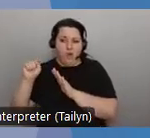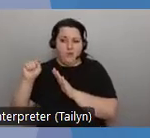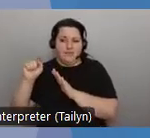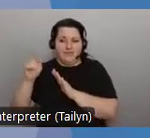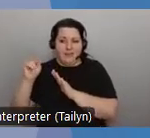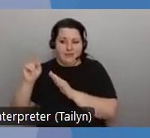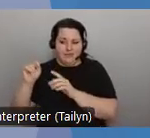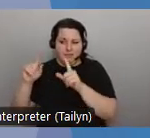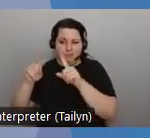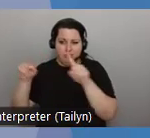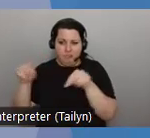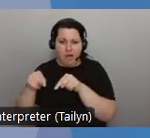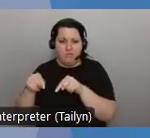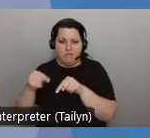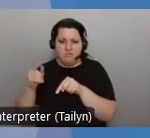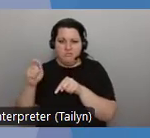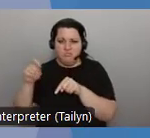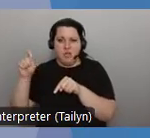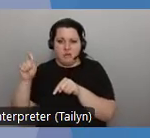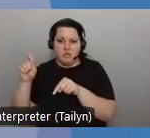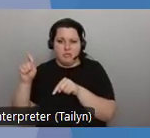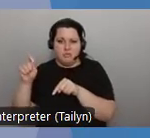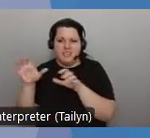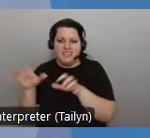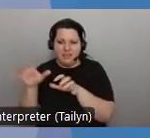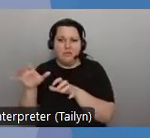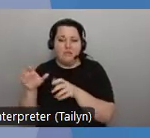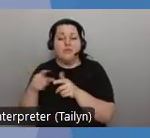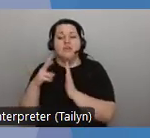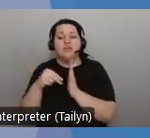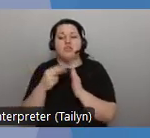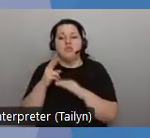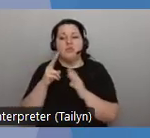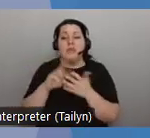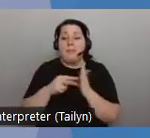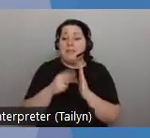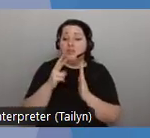you do have the option to market as such. There is little checkbox in the alternative text